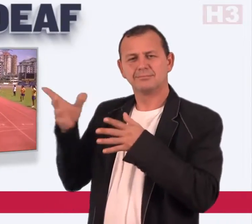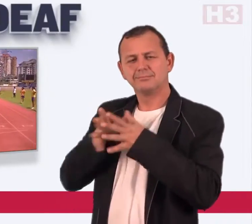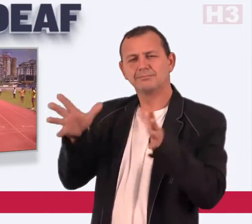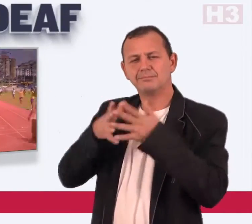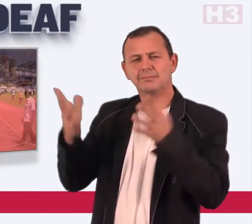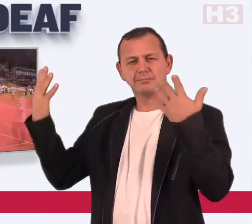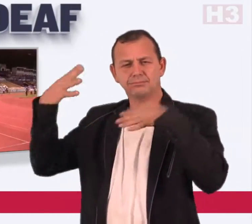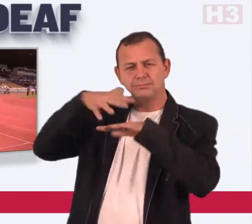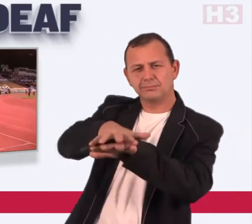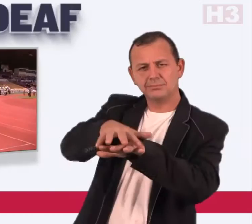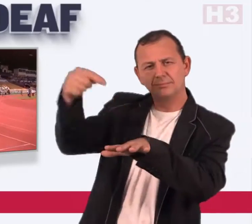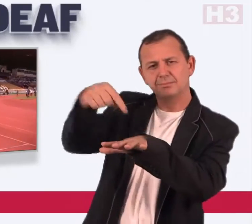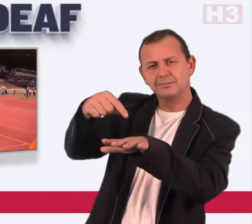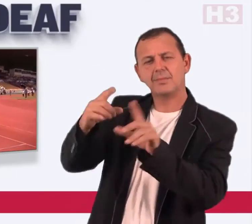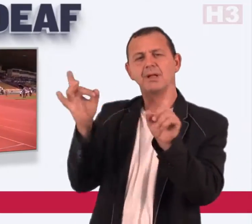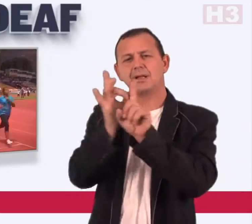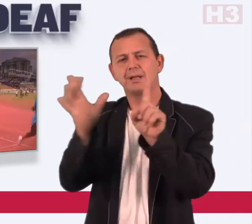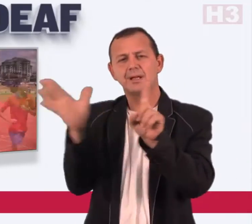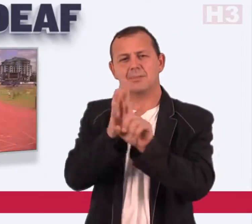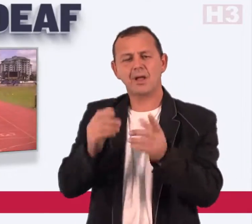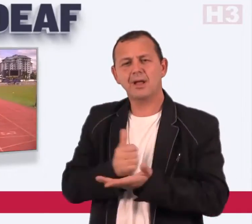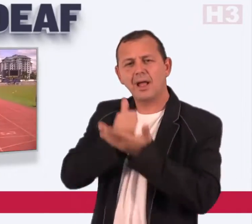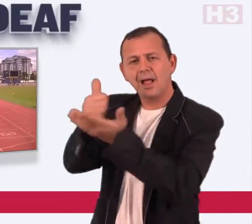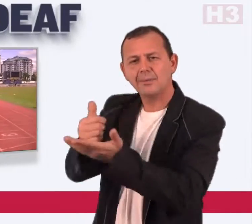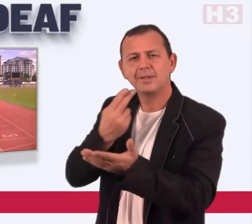She said integration was very important to help